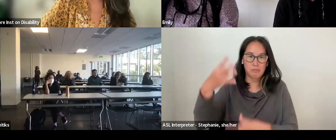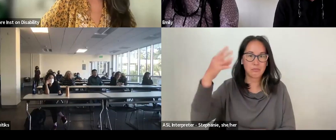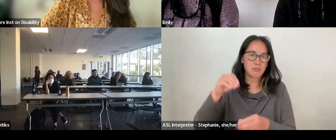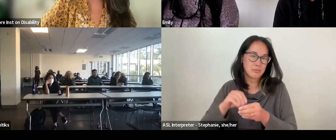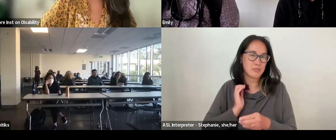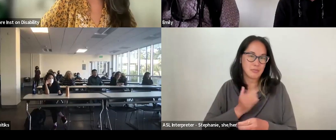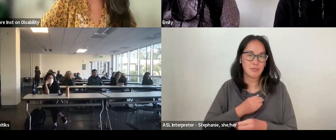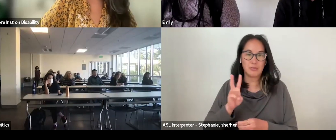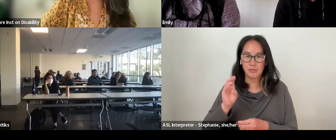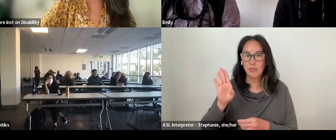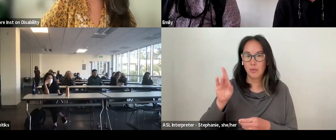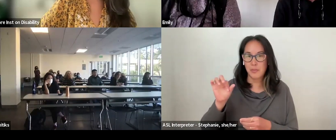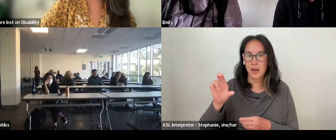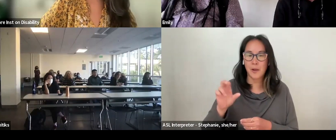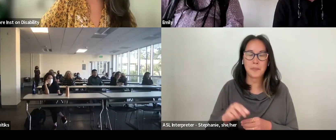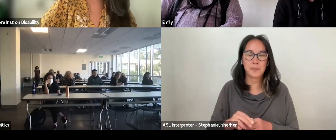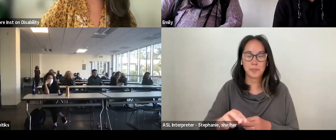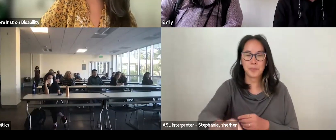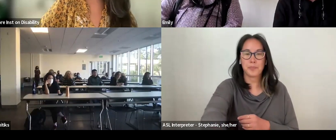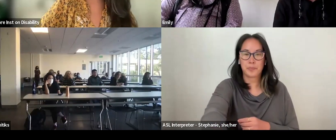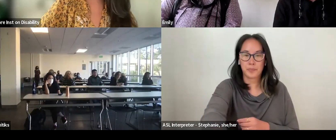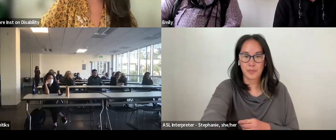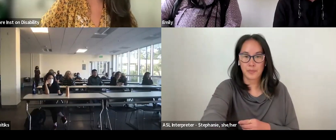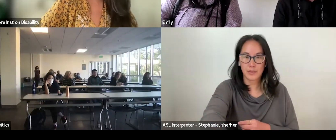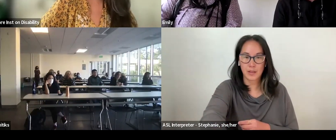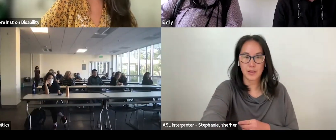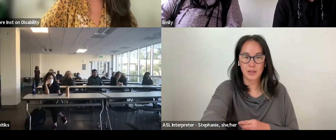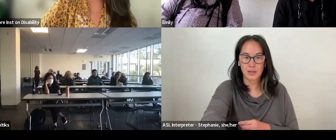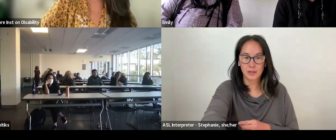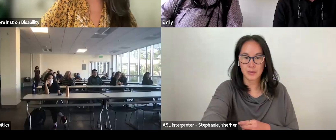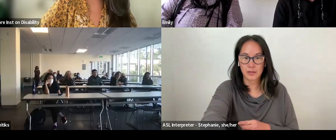So I'd like to ask the first one. It says, "Hi, Carl.